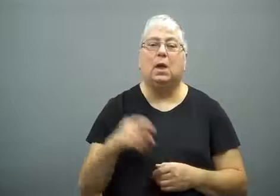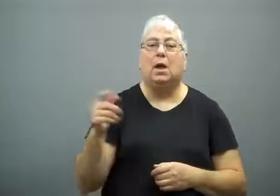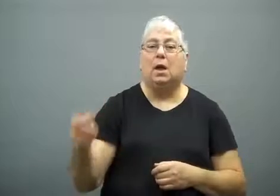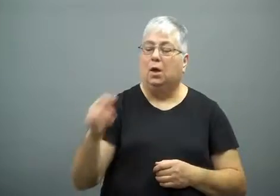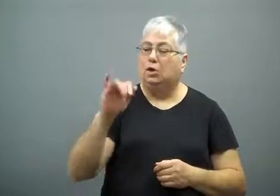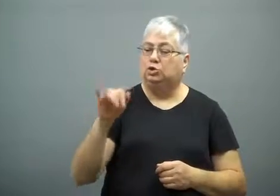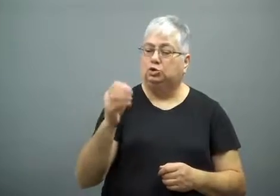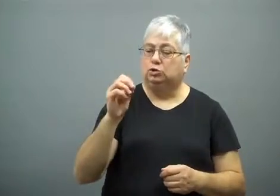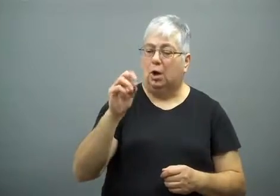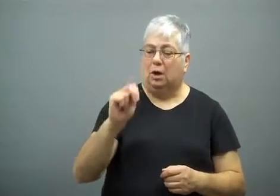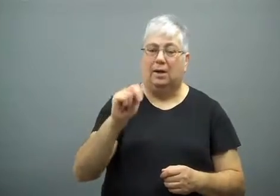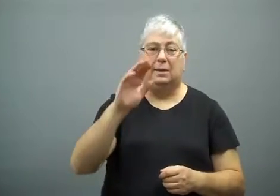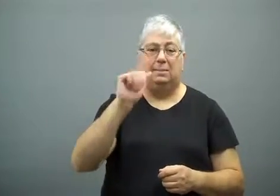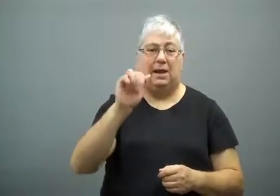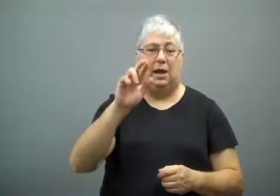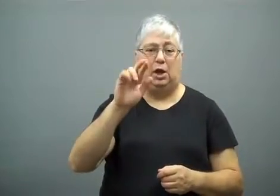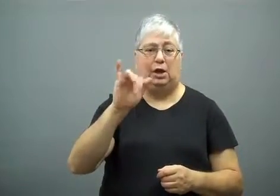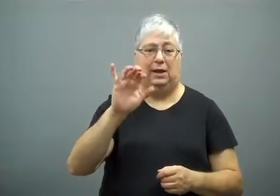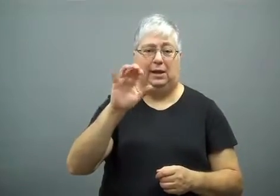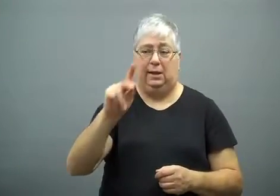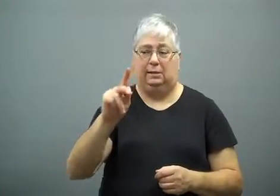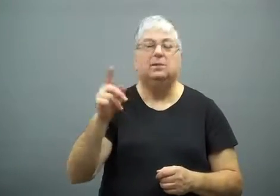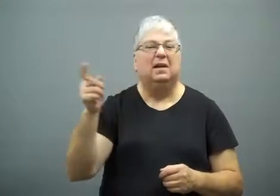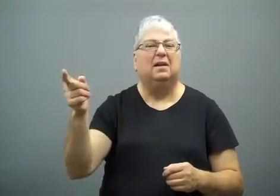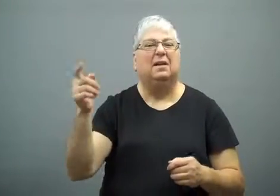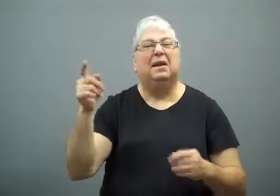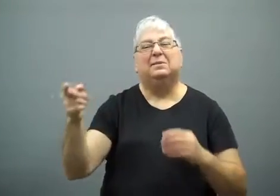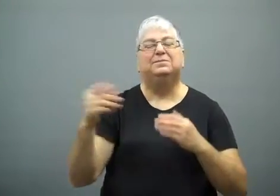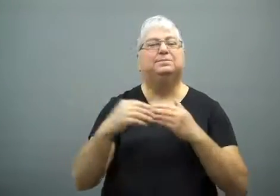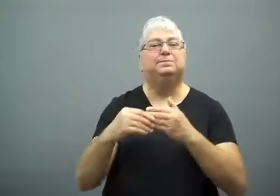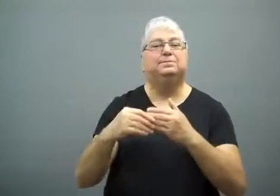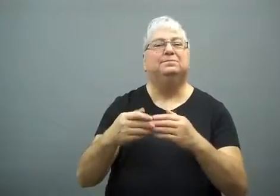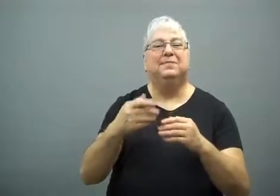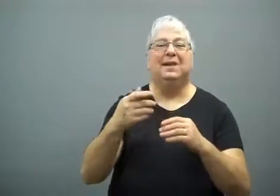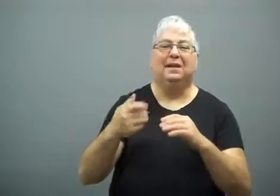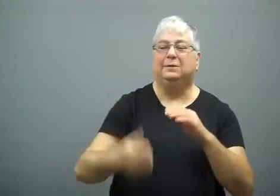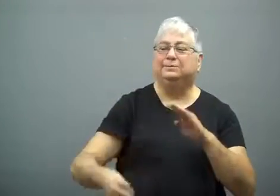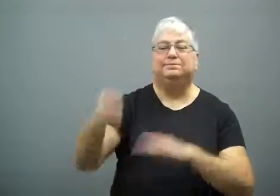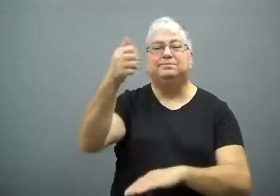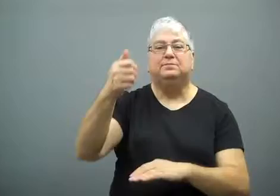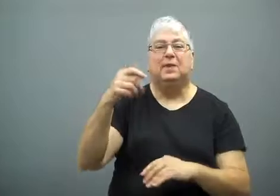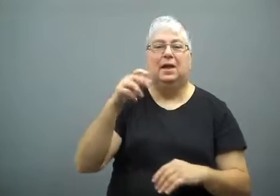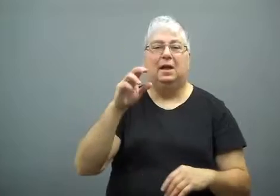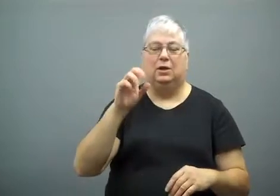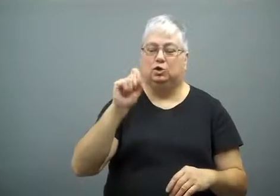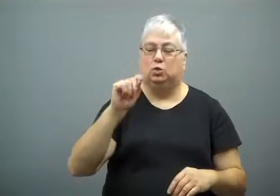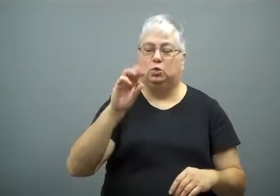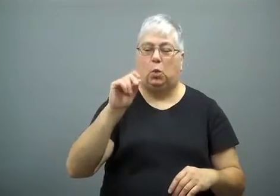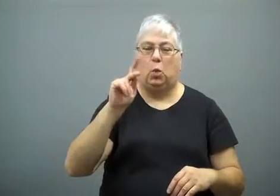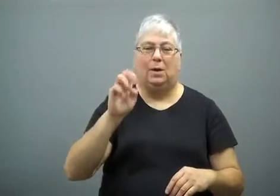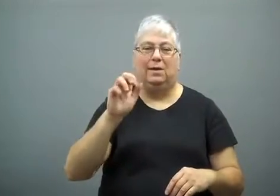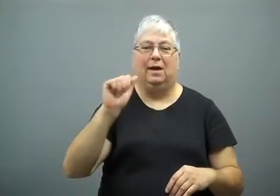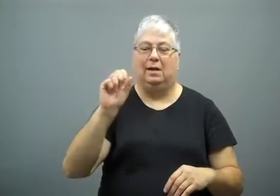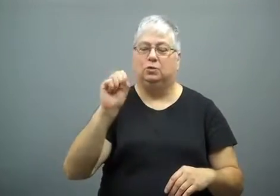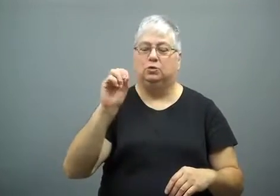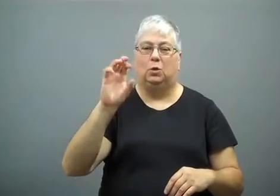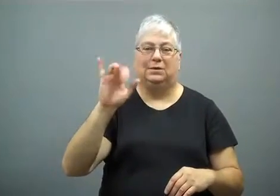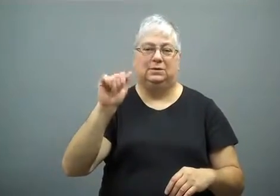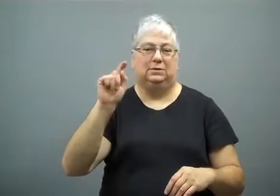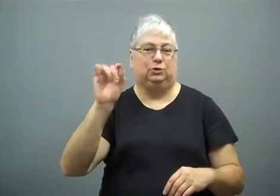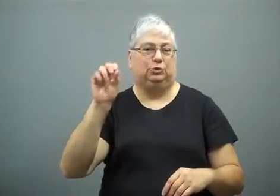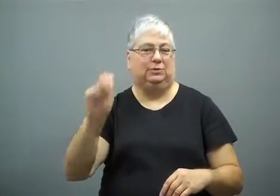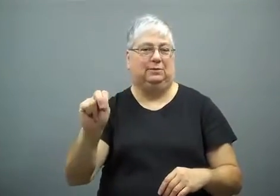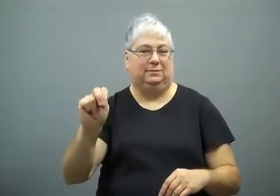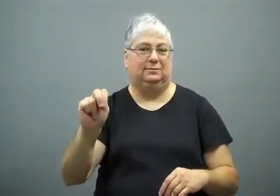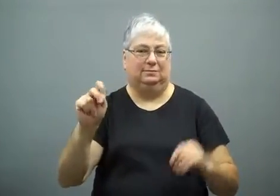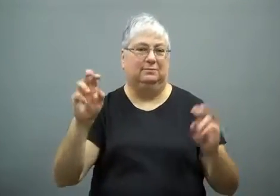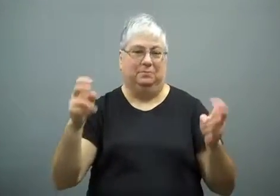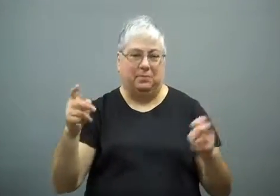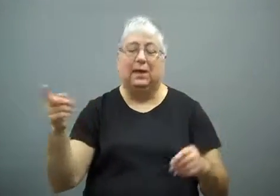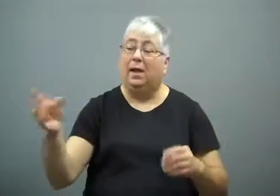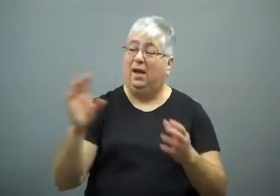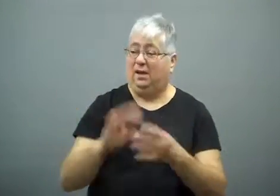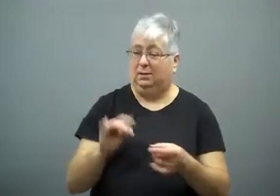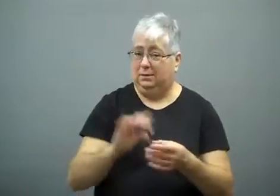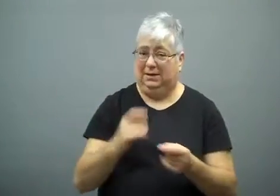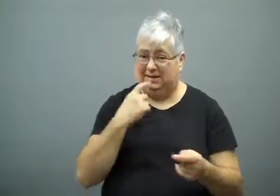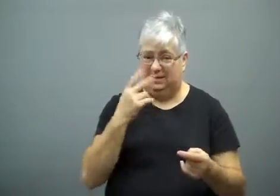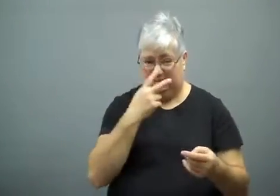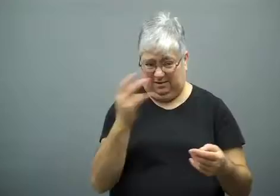Jon Barrick is the chief executive of the Stroke Association.